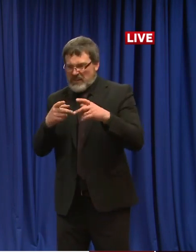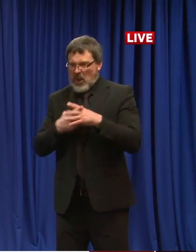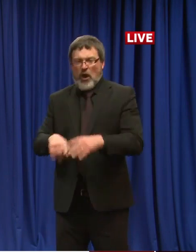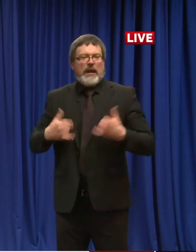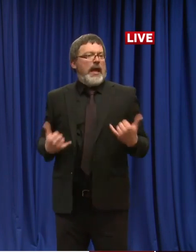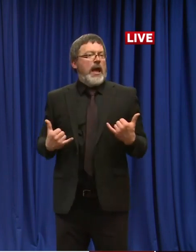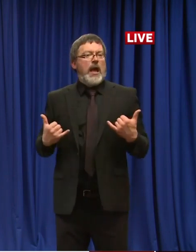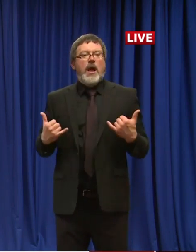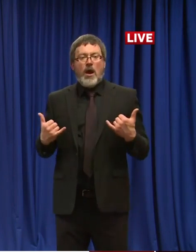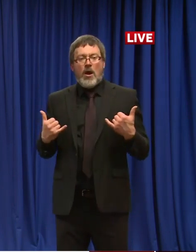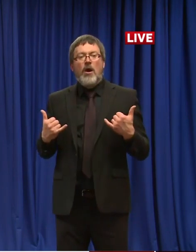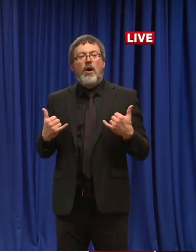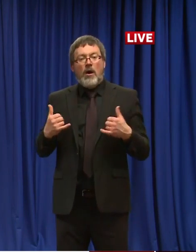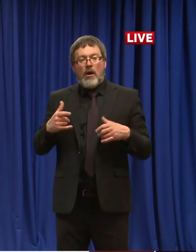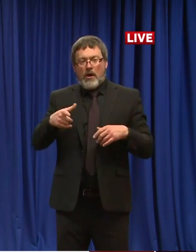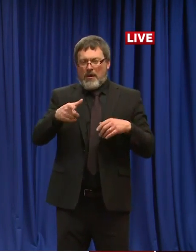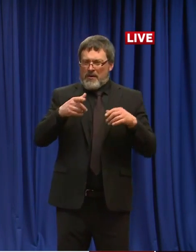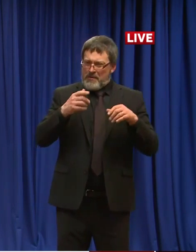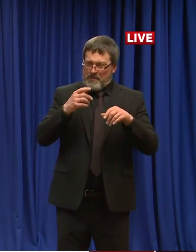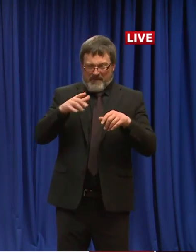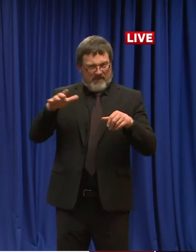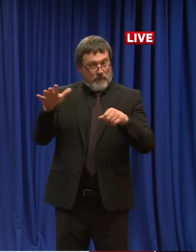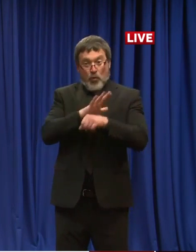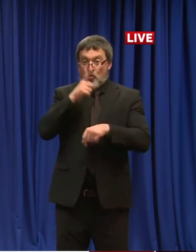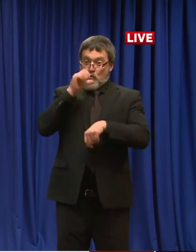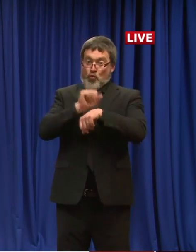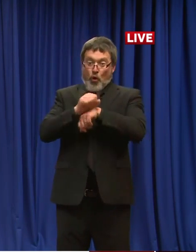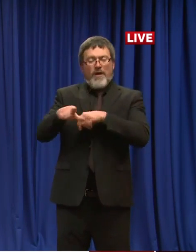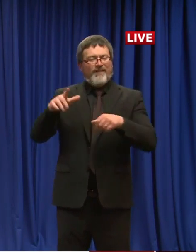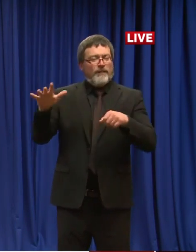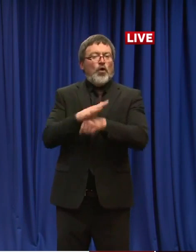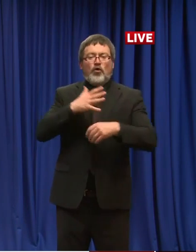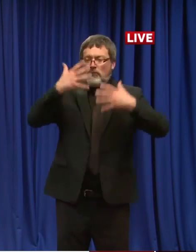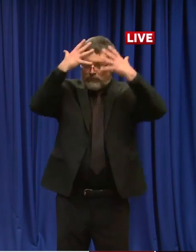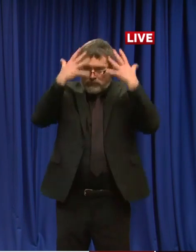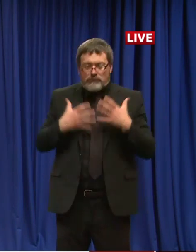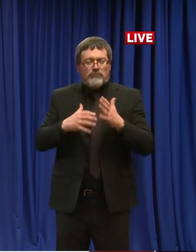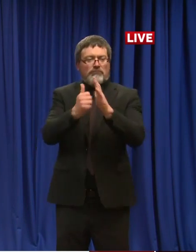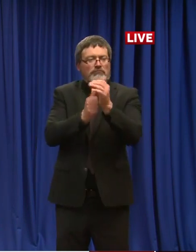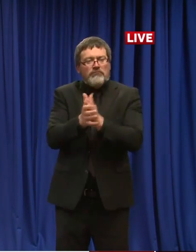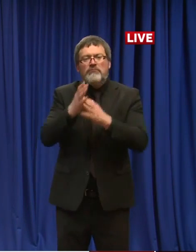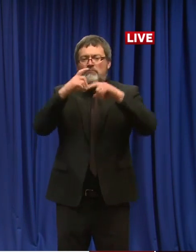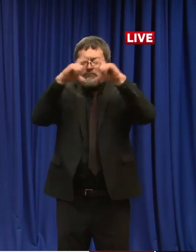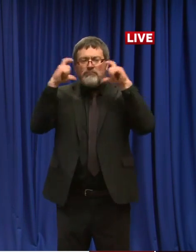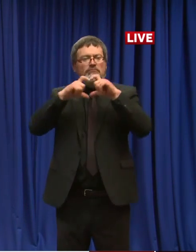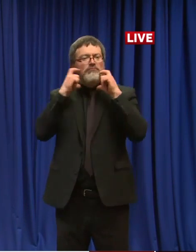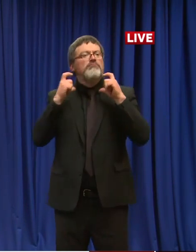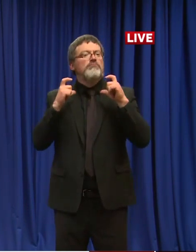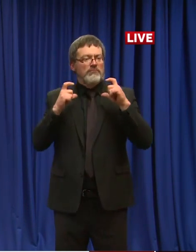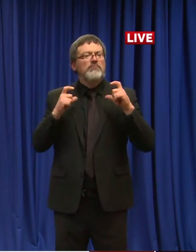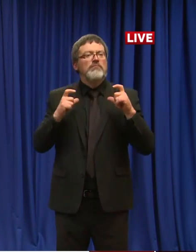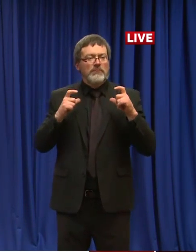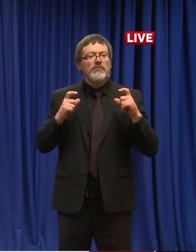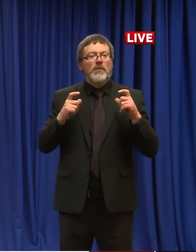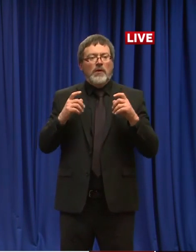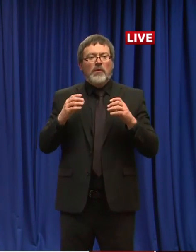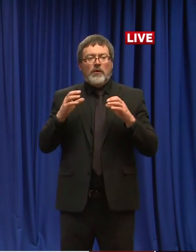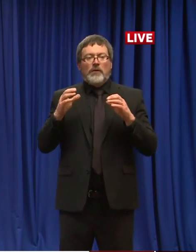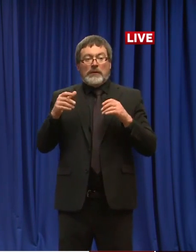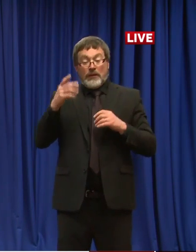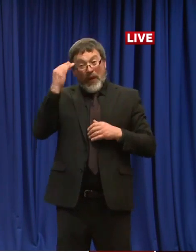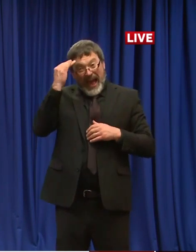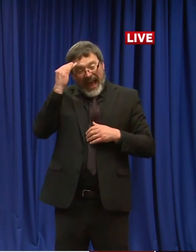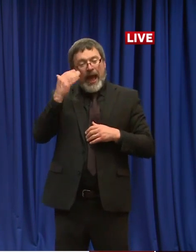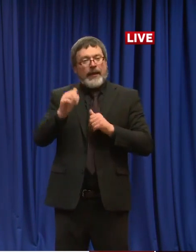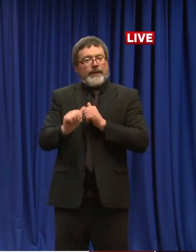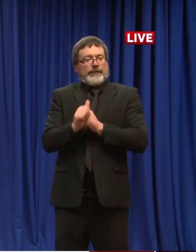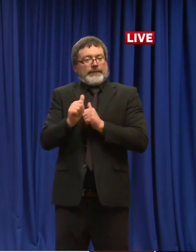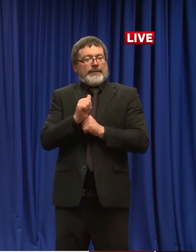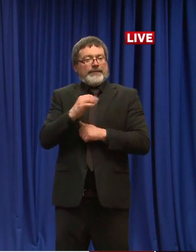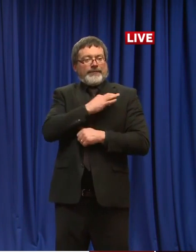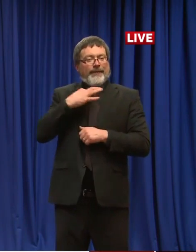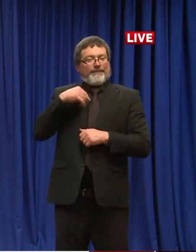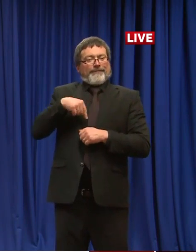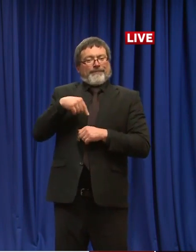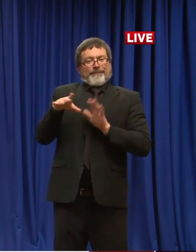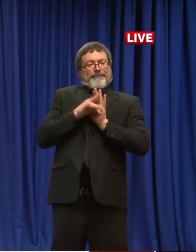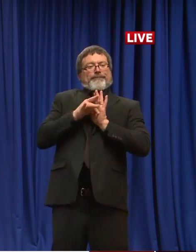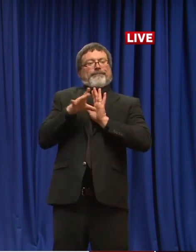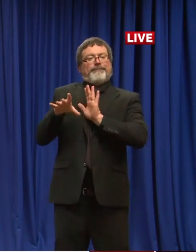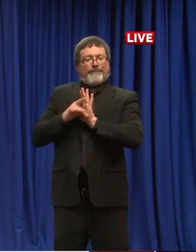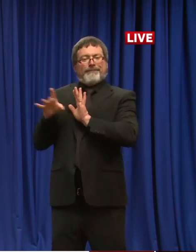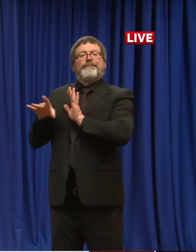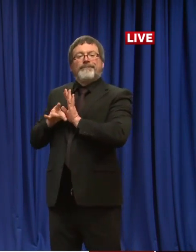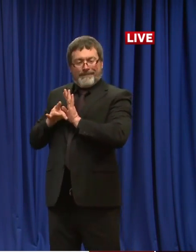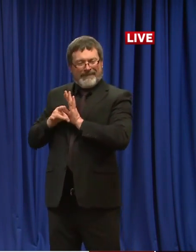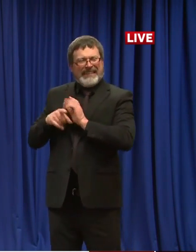OUR LONG-TERM CARE FACILITIES HAVE TAKEN EXTENSIVE MEASURES TO START USING PERSONAL PROTECTIVE EQUIPMENT AND YOU KNOW, TESTING PATIENTS AND EARLY RECOGNITION OF SYMPTOMS TO TRY AND PREVENT